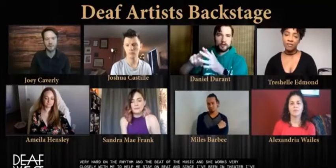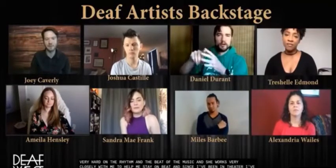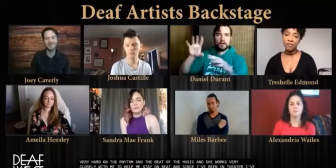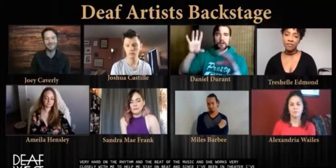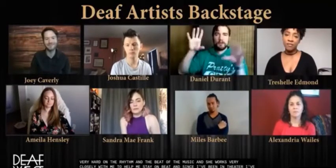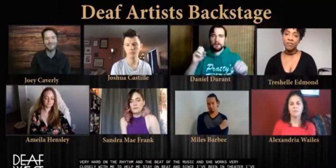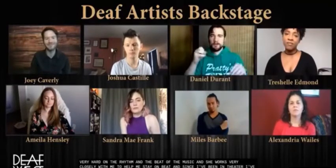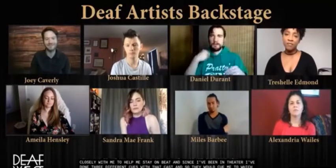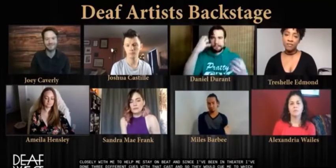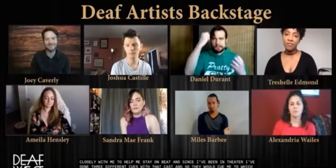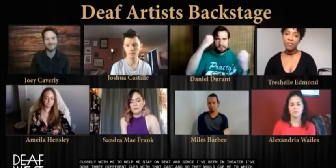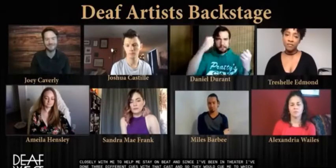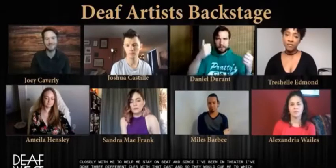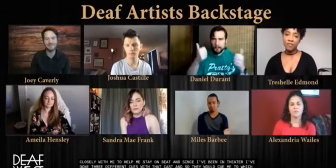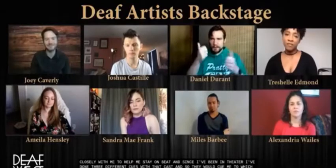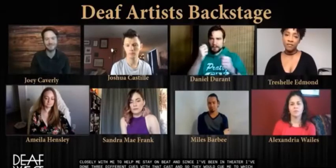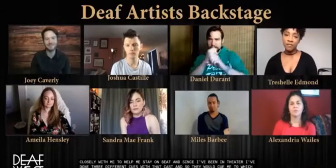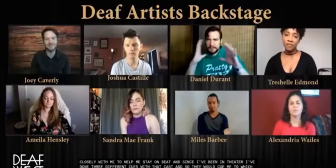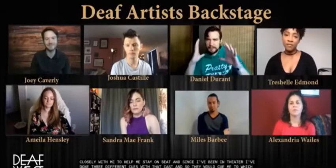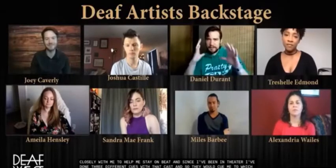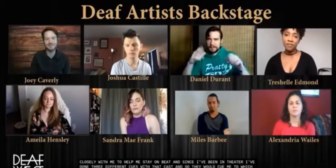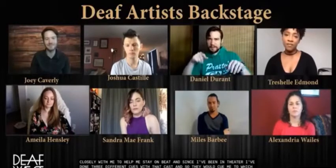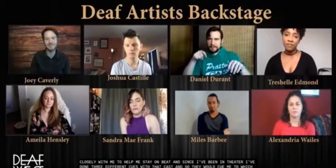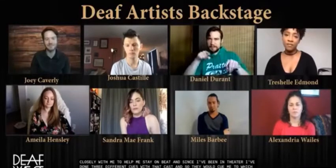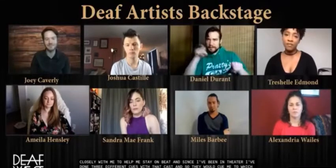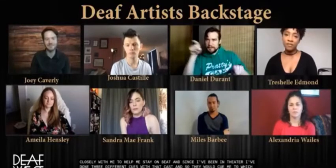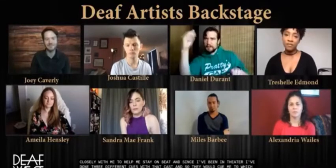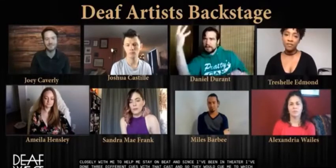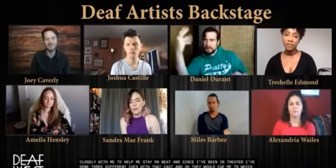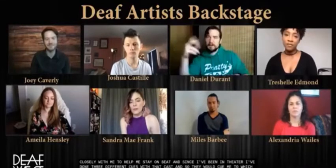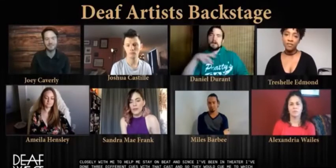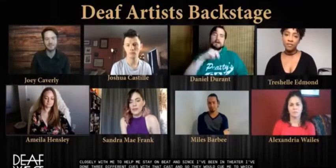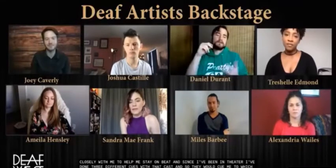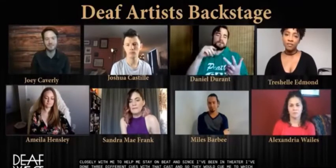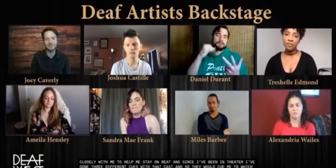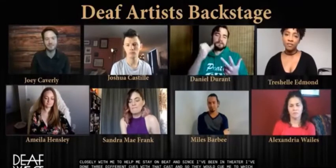When a light would go off, I knew that my song was starting and that was my cue.